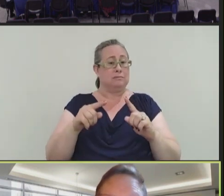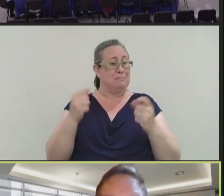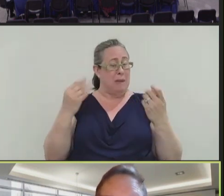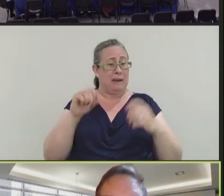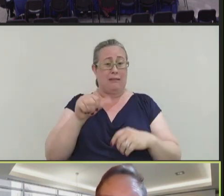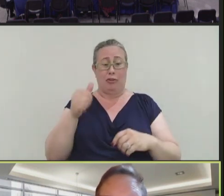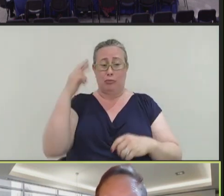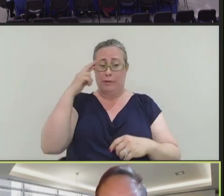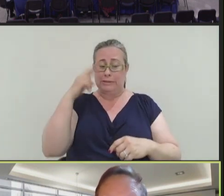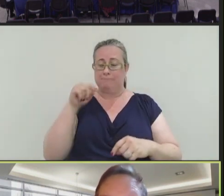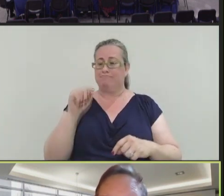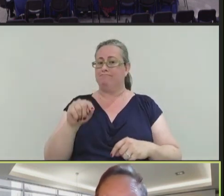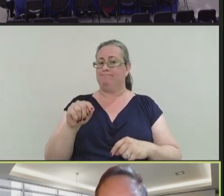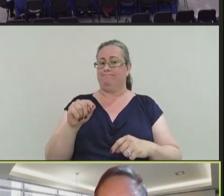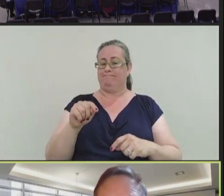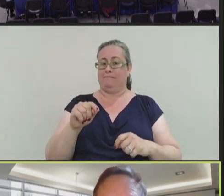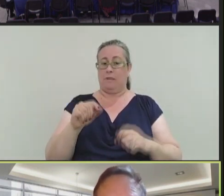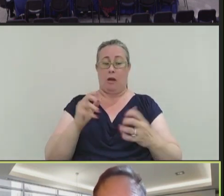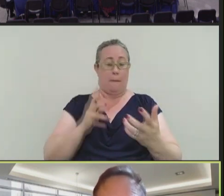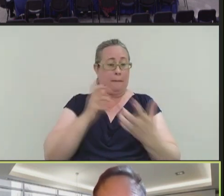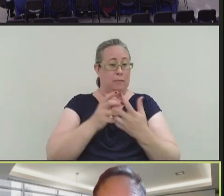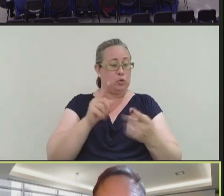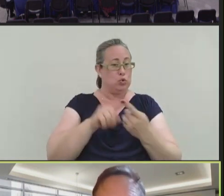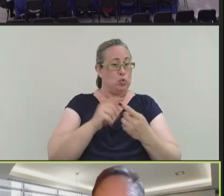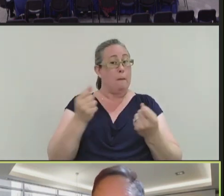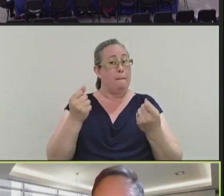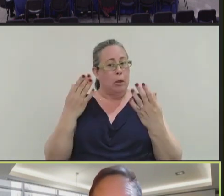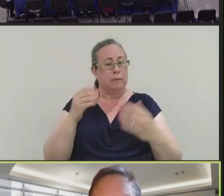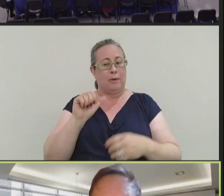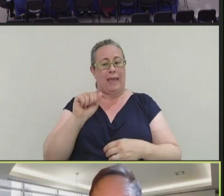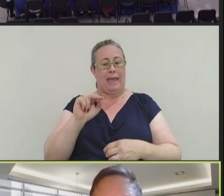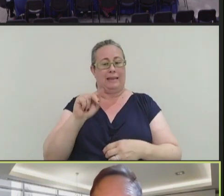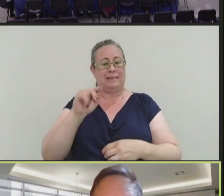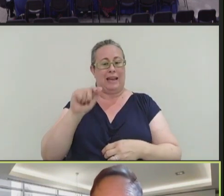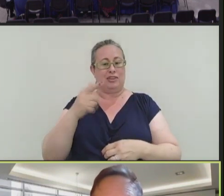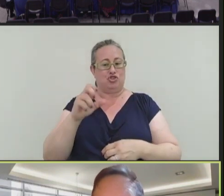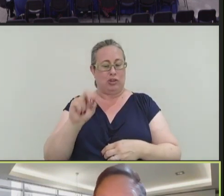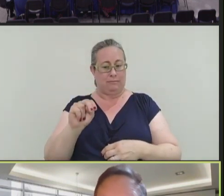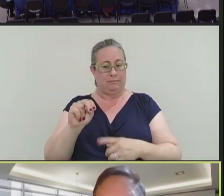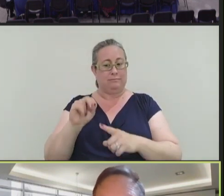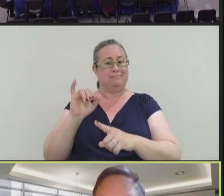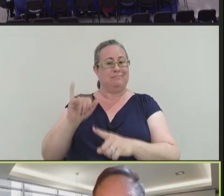approaches are adaptable to multiple antigens, which is going to be the way that we overcome